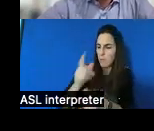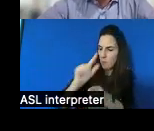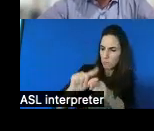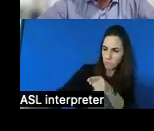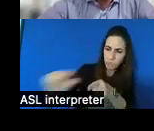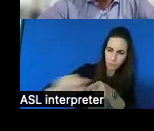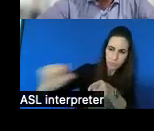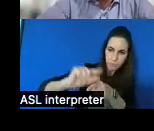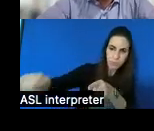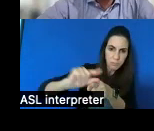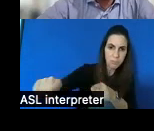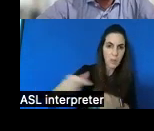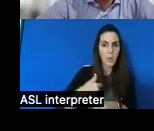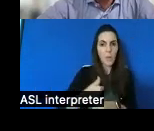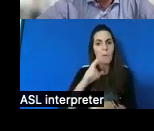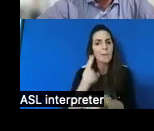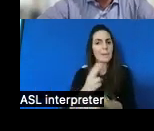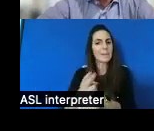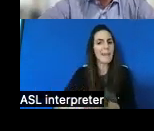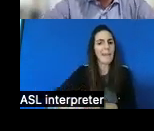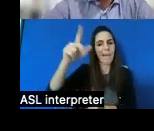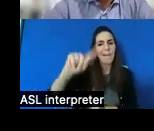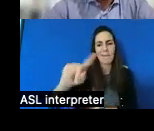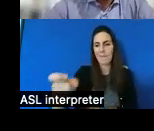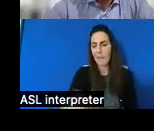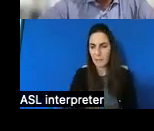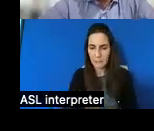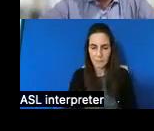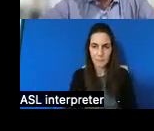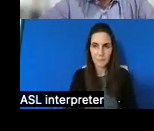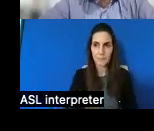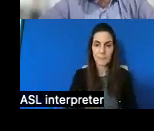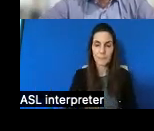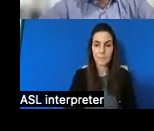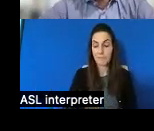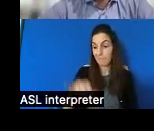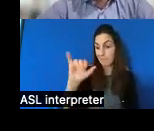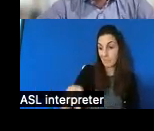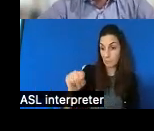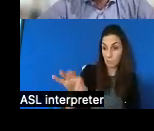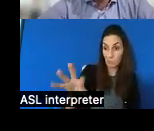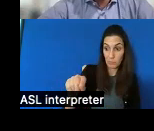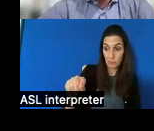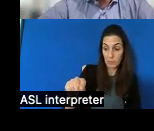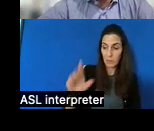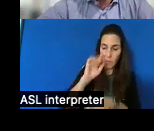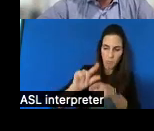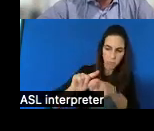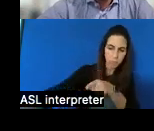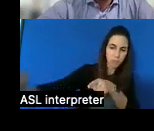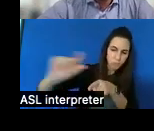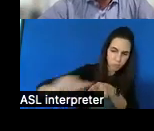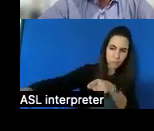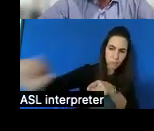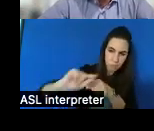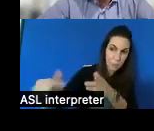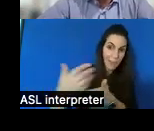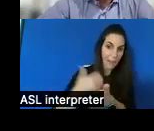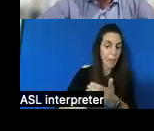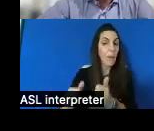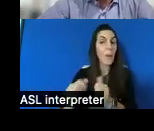at the highest tax rate of the day okay so those trusts distribute income at a very high tax rate